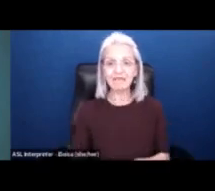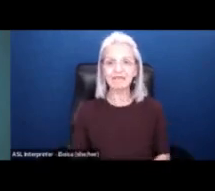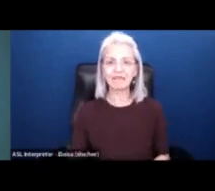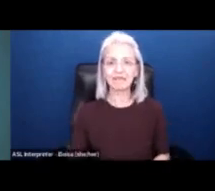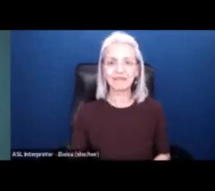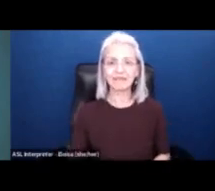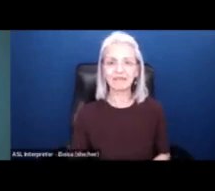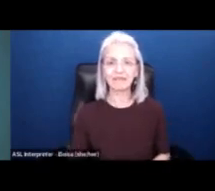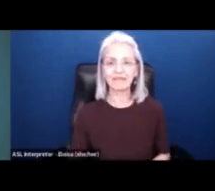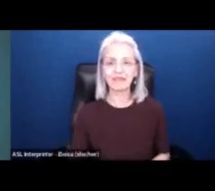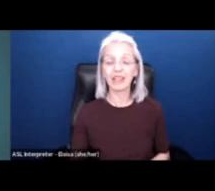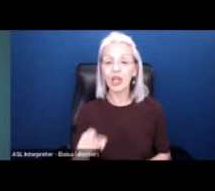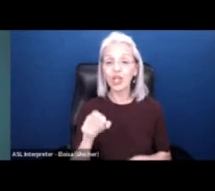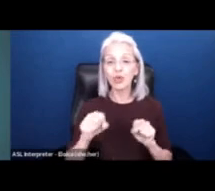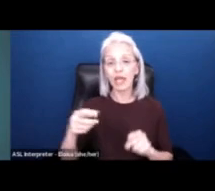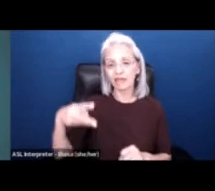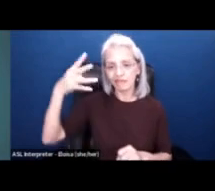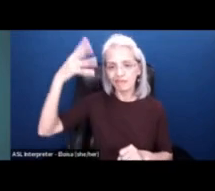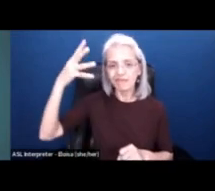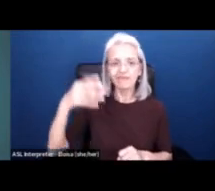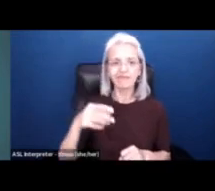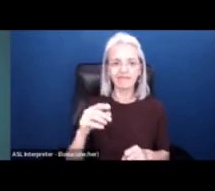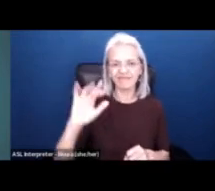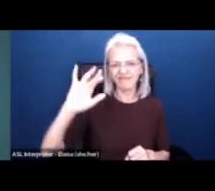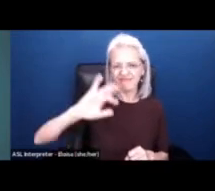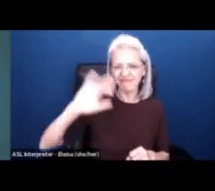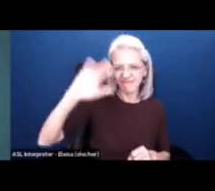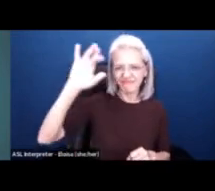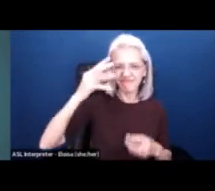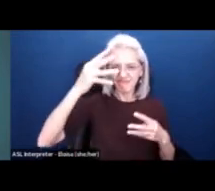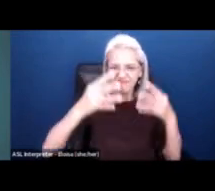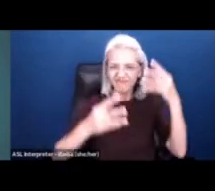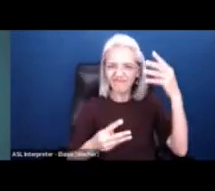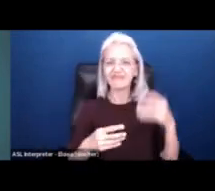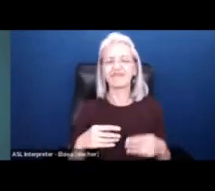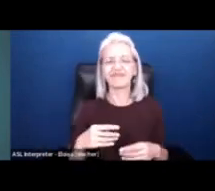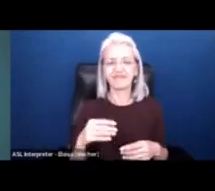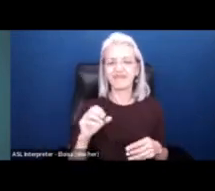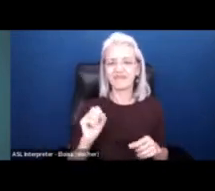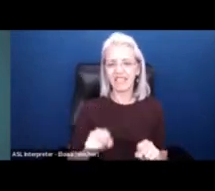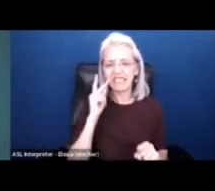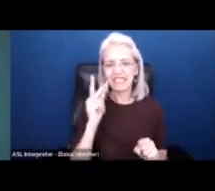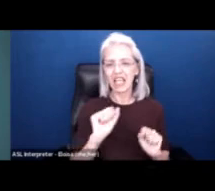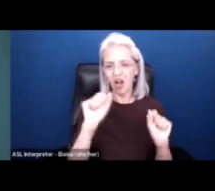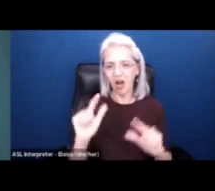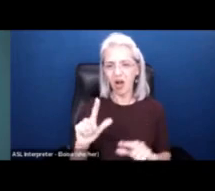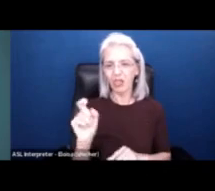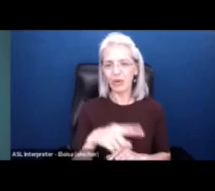down if you go down there six questions on the right hand side. Thank you. And this has